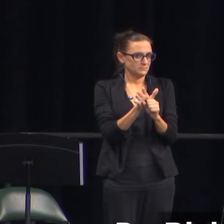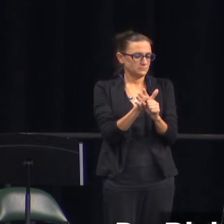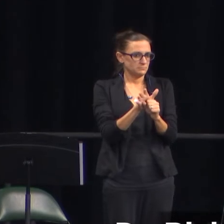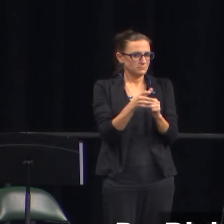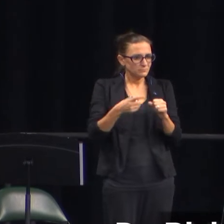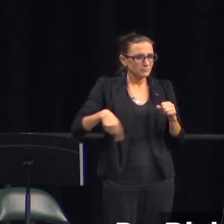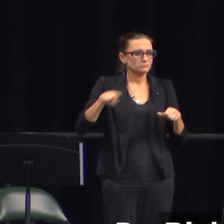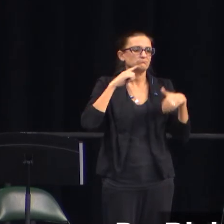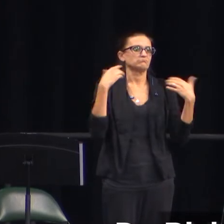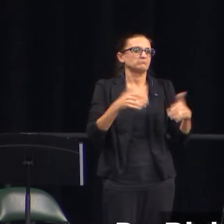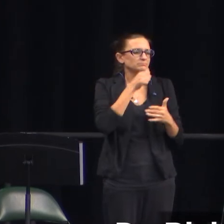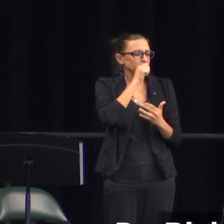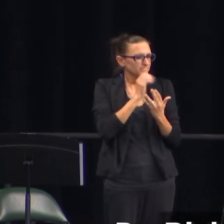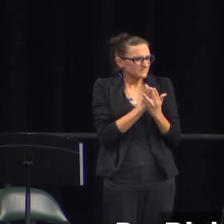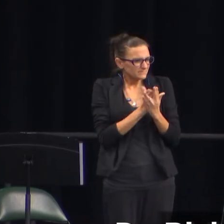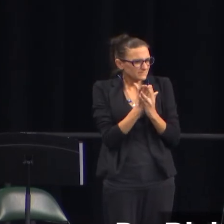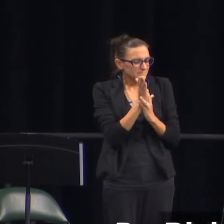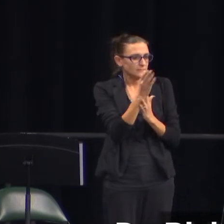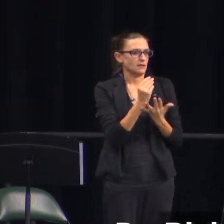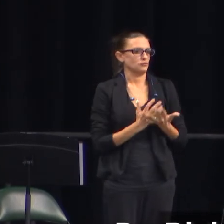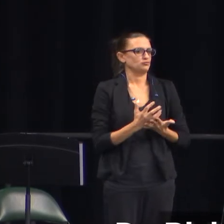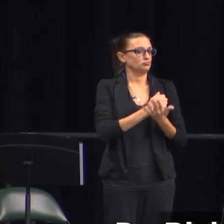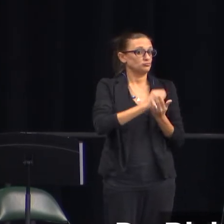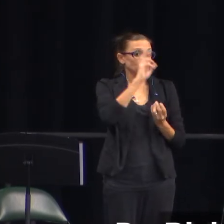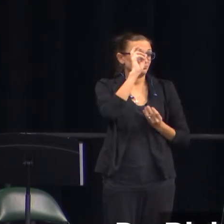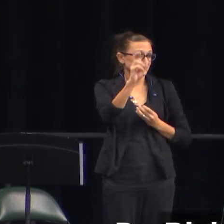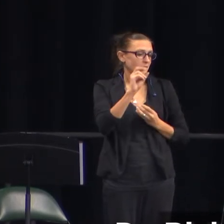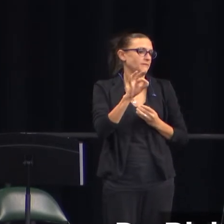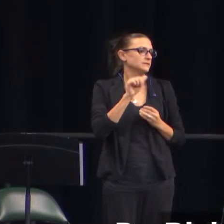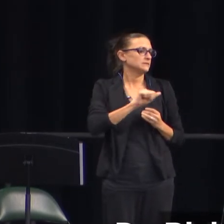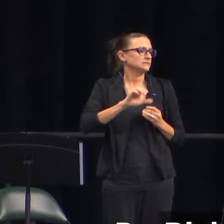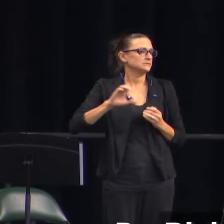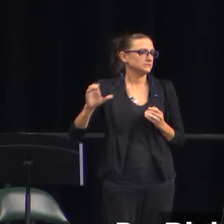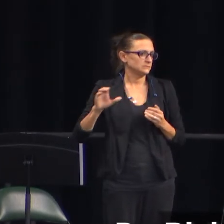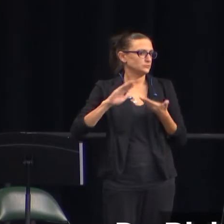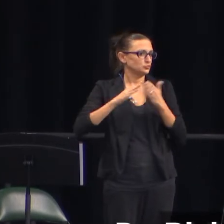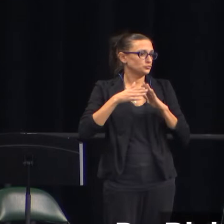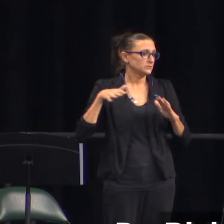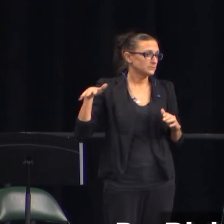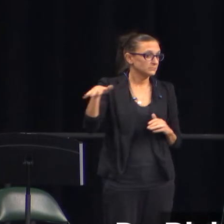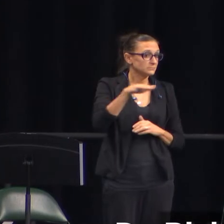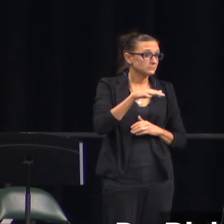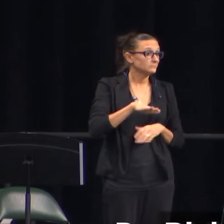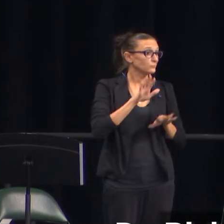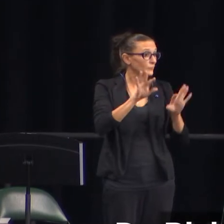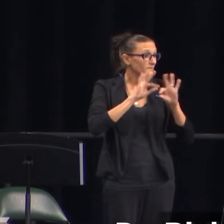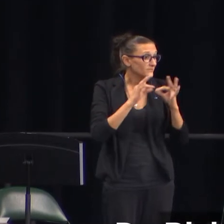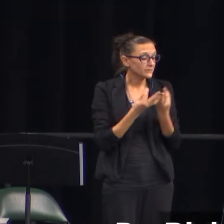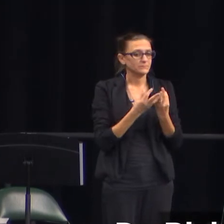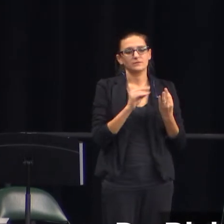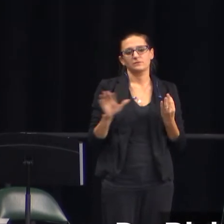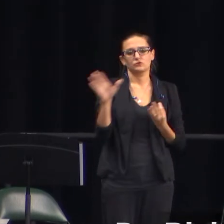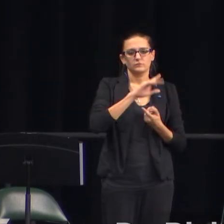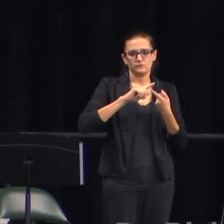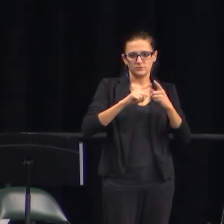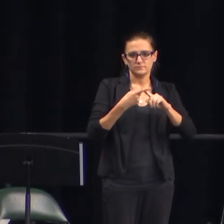you have persevered and earned the respect of the ACC community, your family, and your friends.